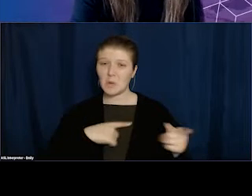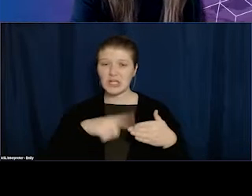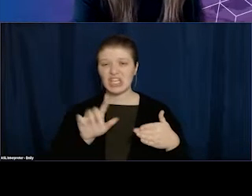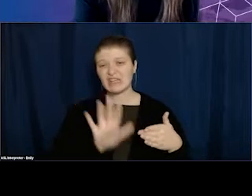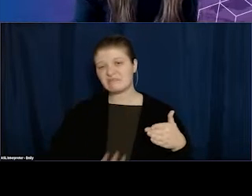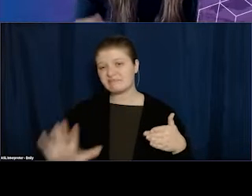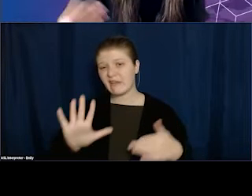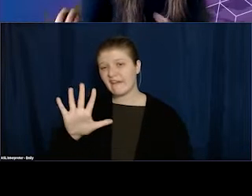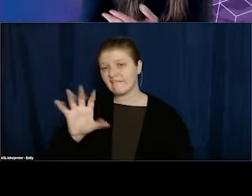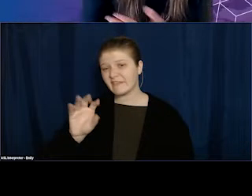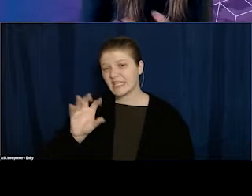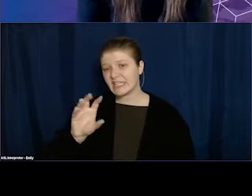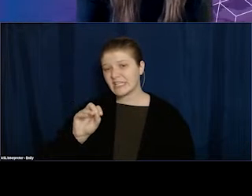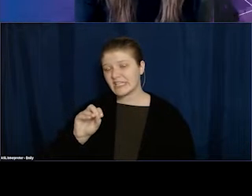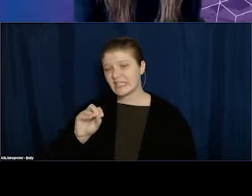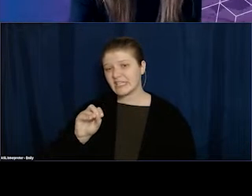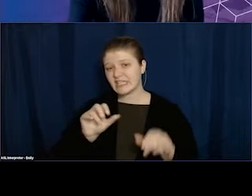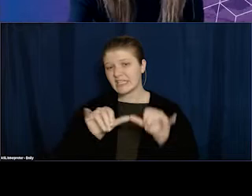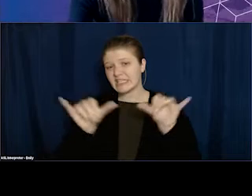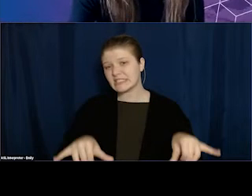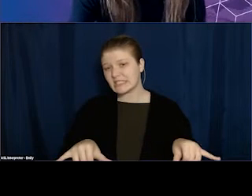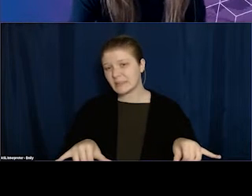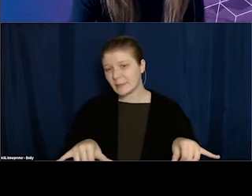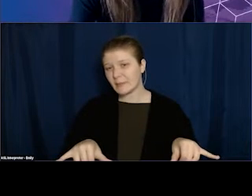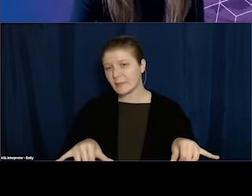So we were letting more things in that maybe should have been stopped.